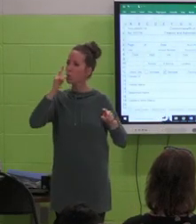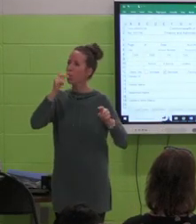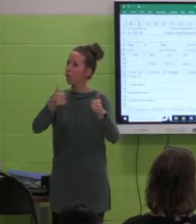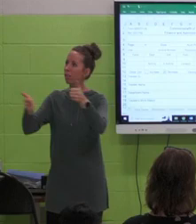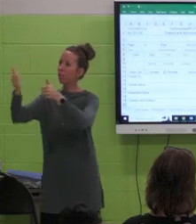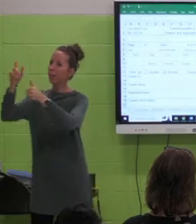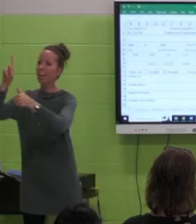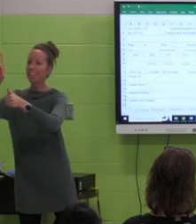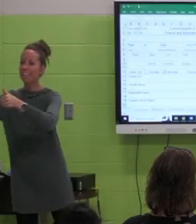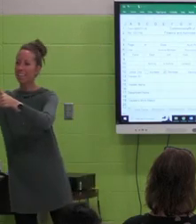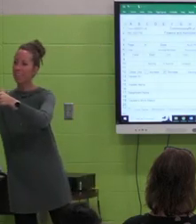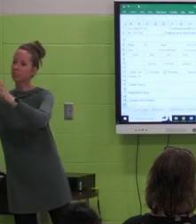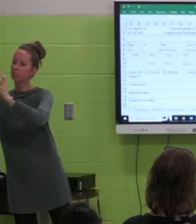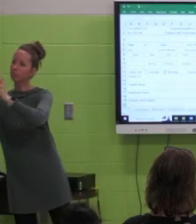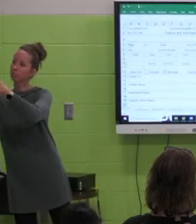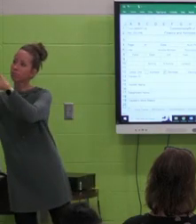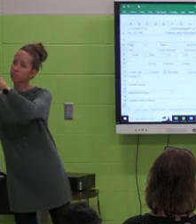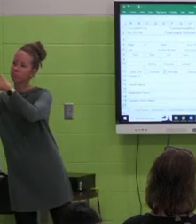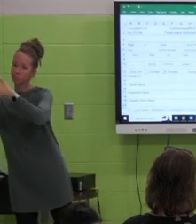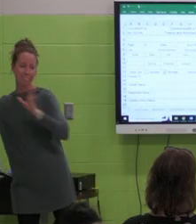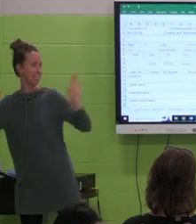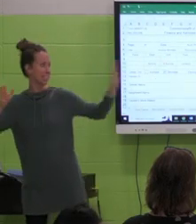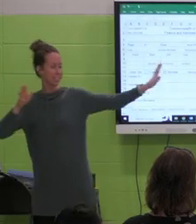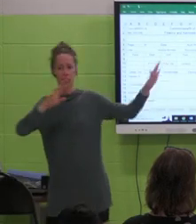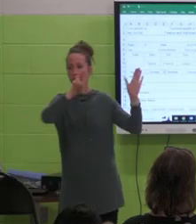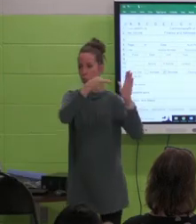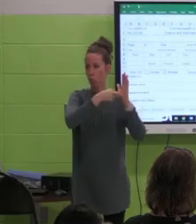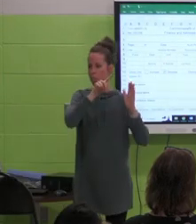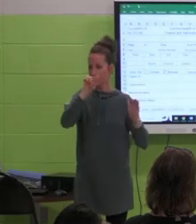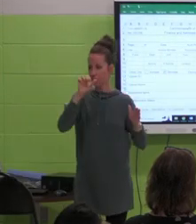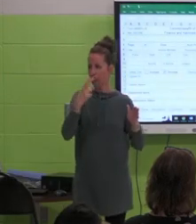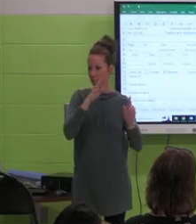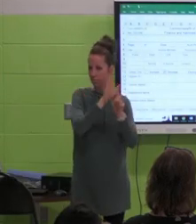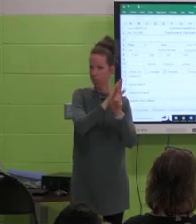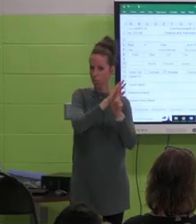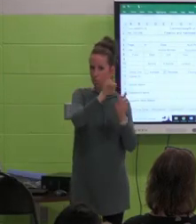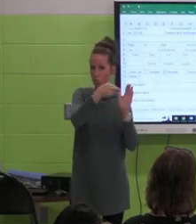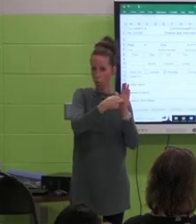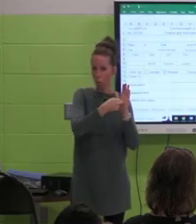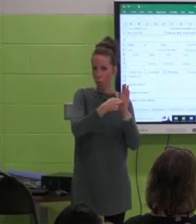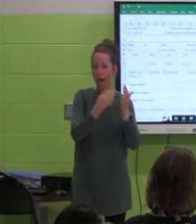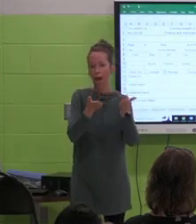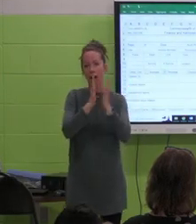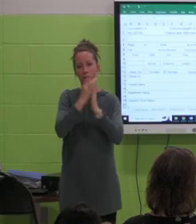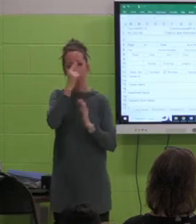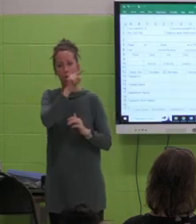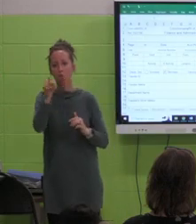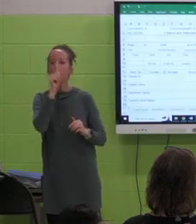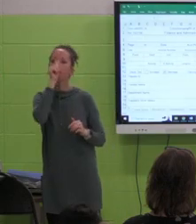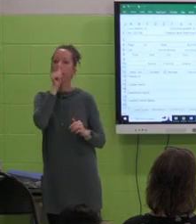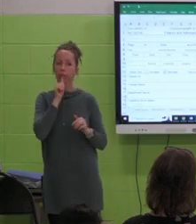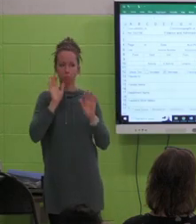going to be his role okay so I'm asking for your patience and I'm asking for you guys my name is